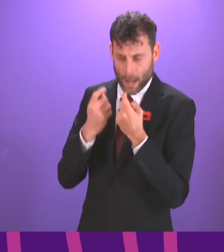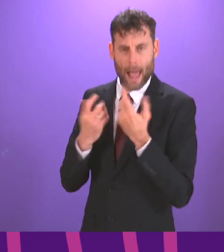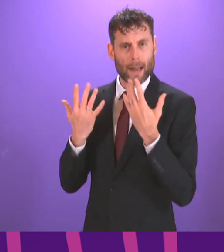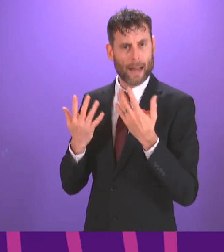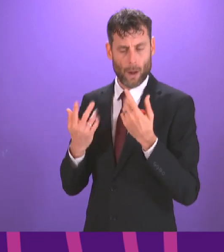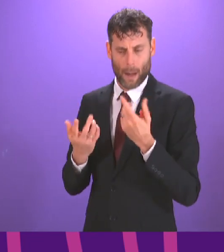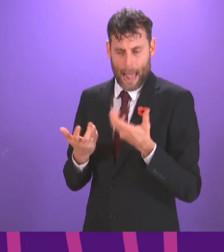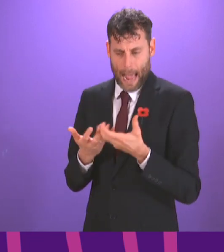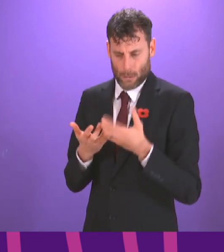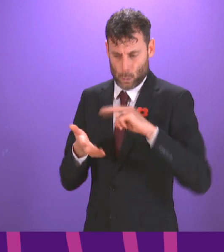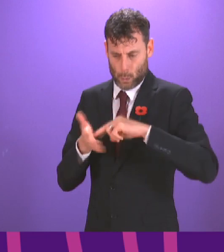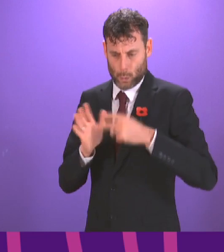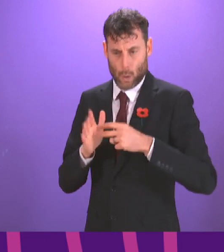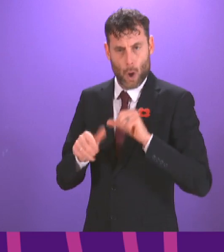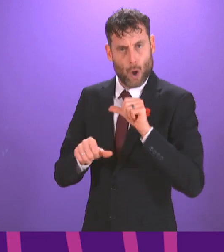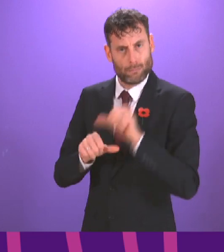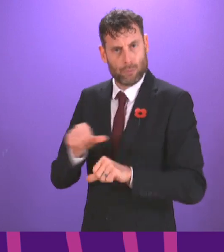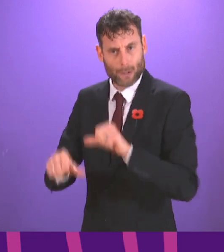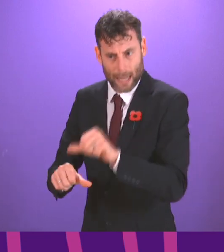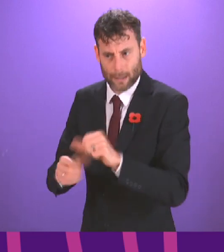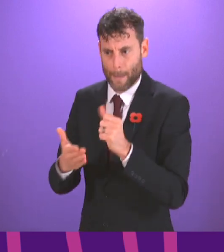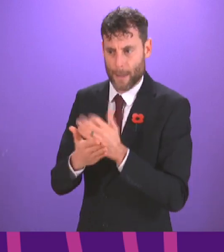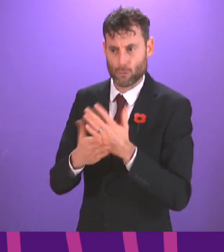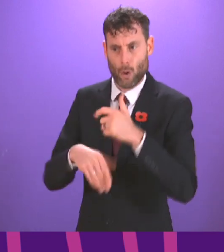piece of work on the process of parliamentary scrutiny in light of the stage that we have